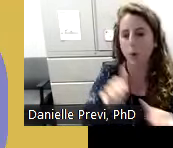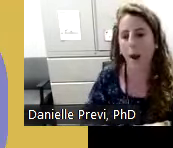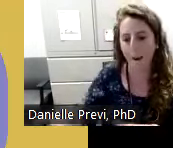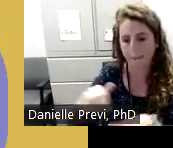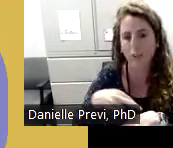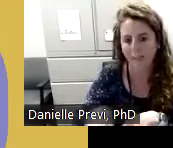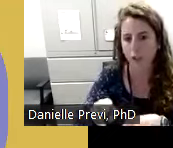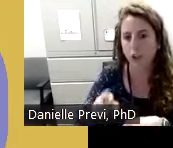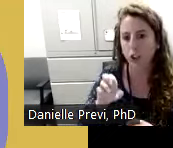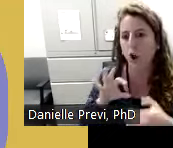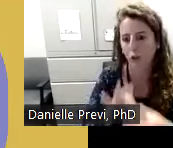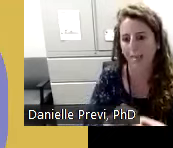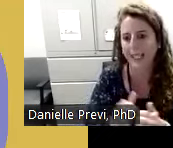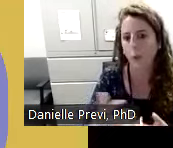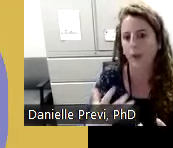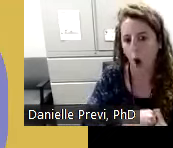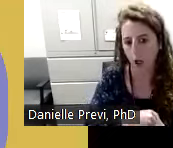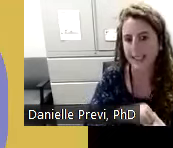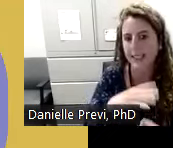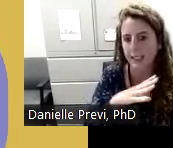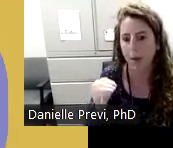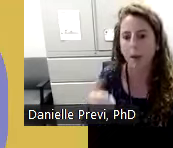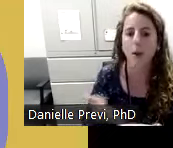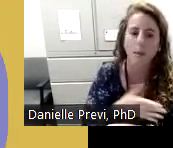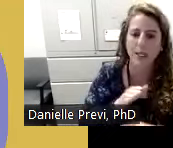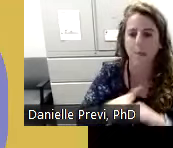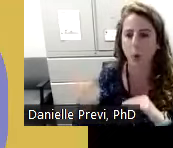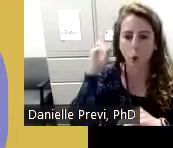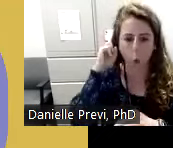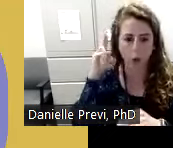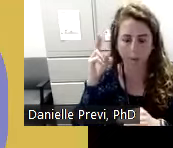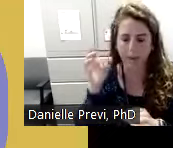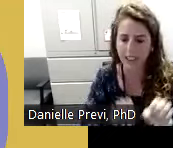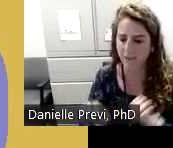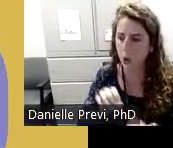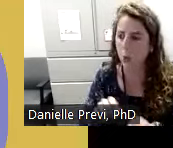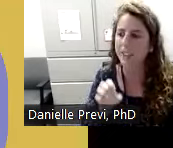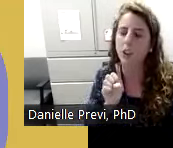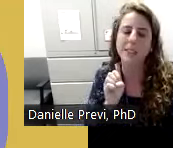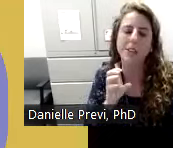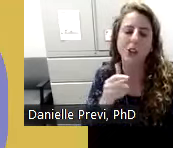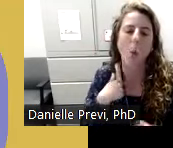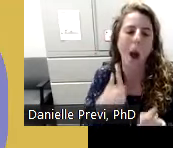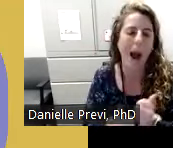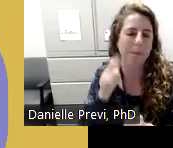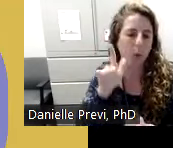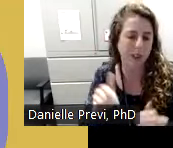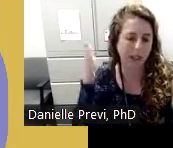For the last 2-3 years, most common referrals we have seen are either pre- or post-cochlear